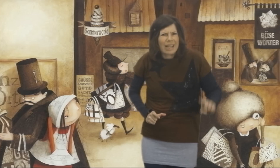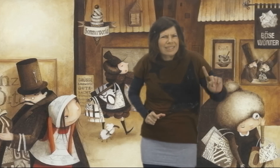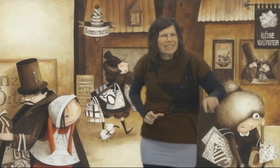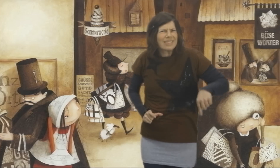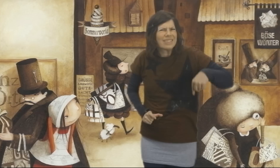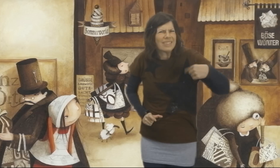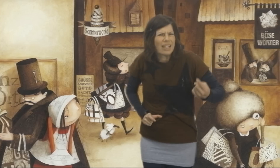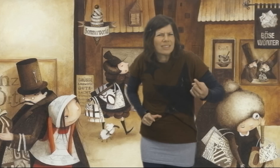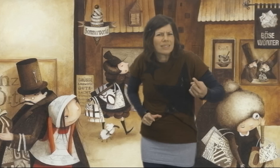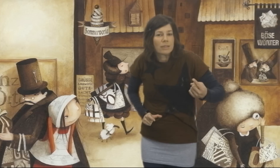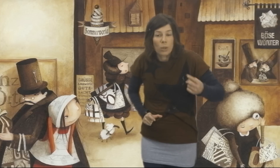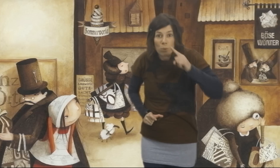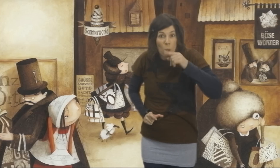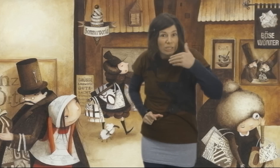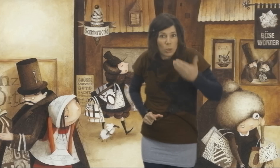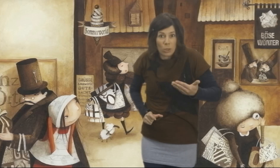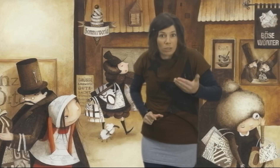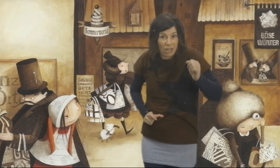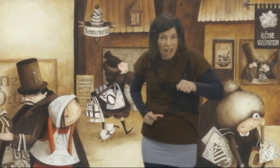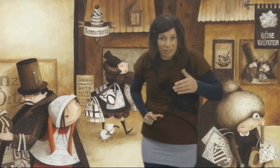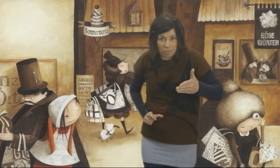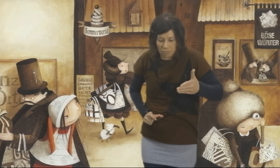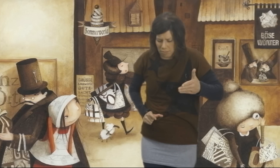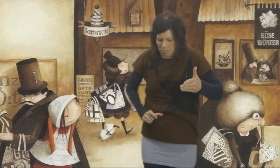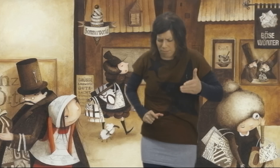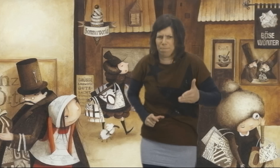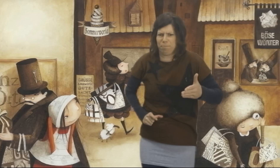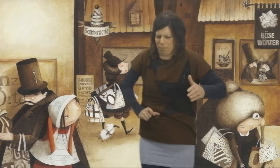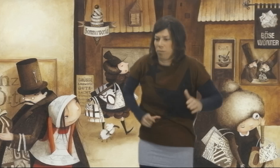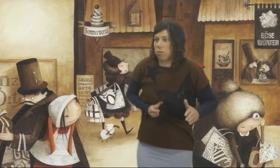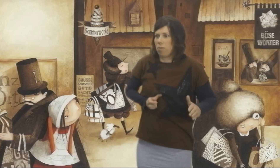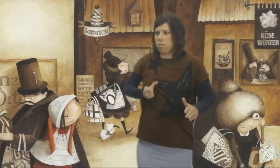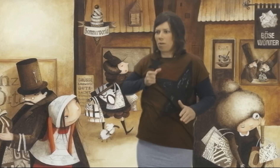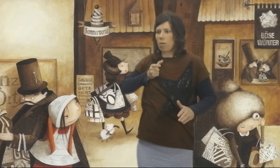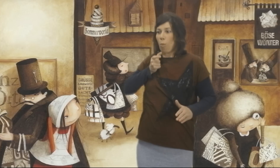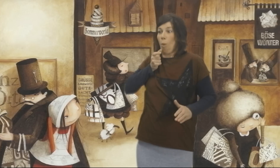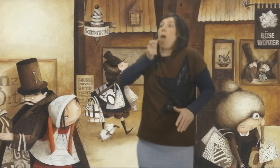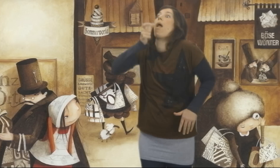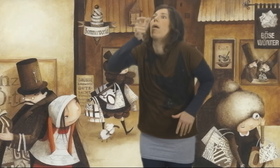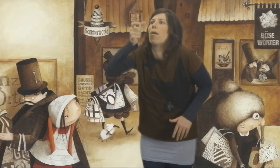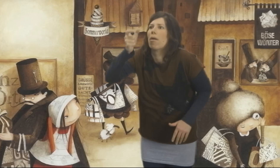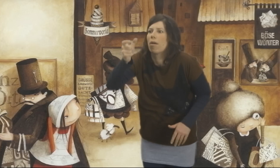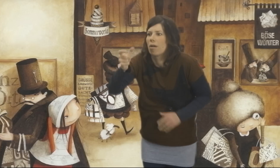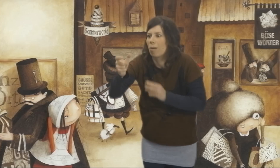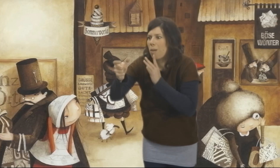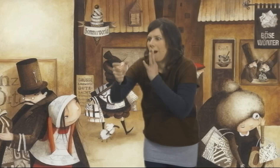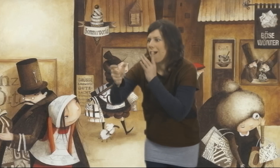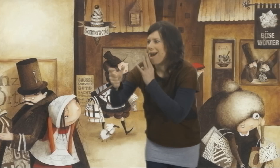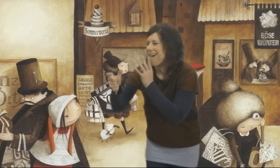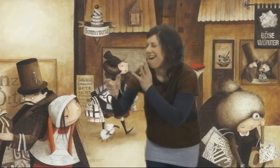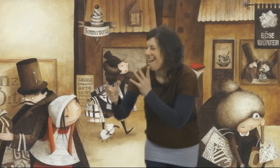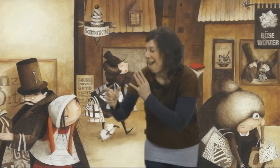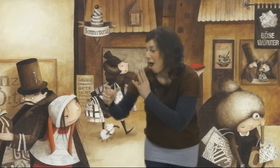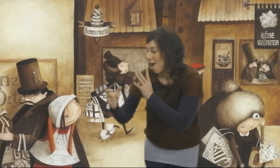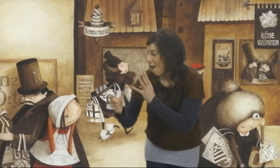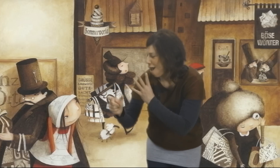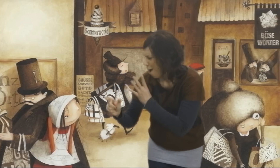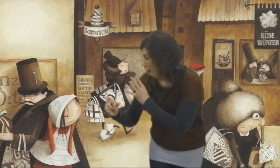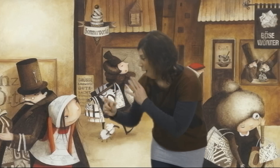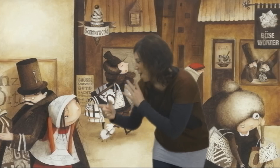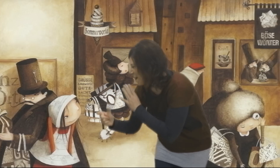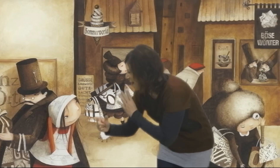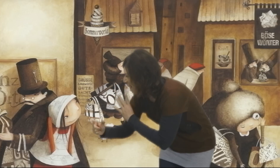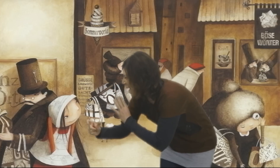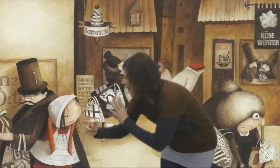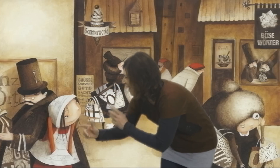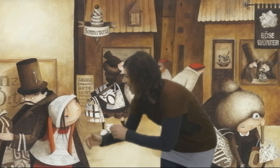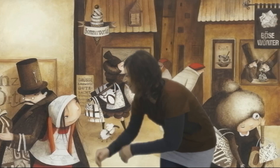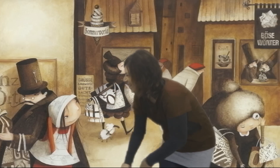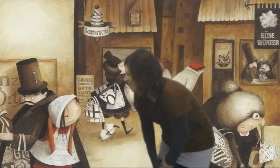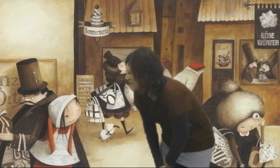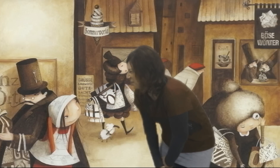in order to pronounce them.